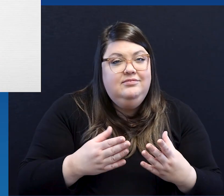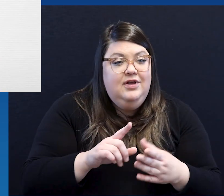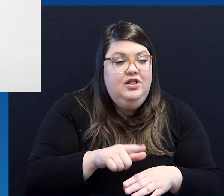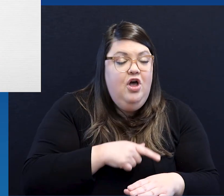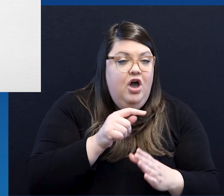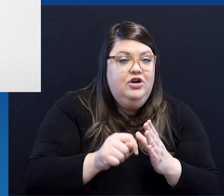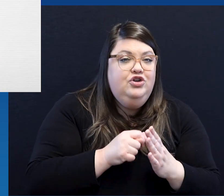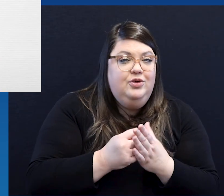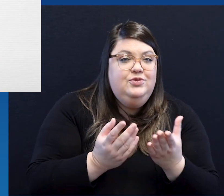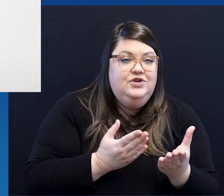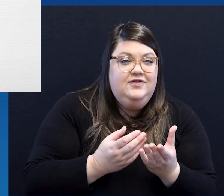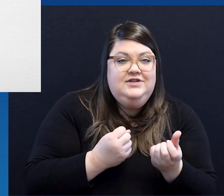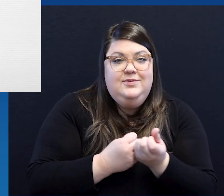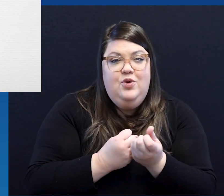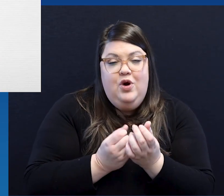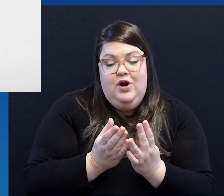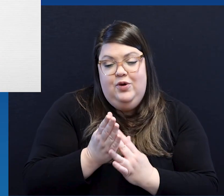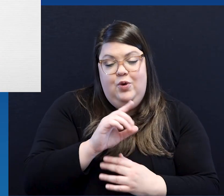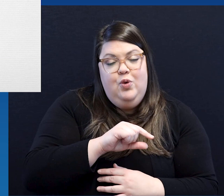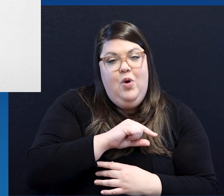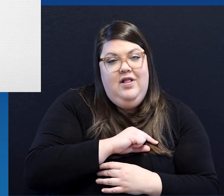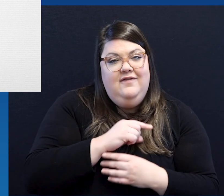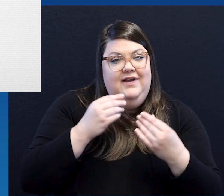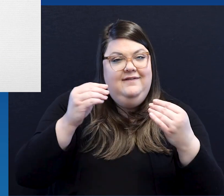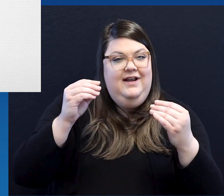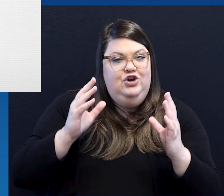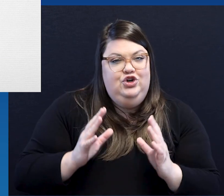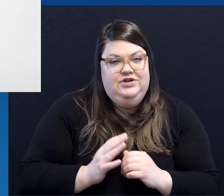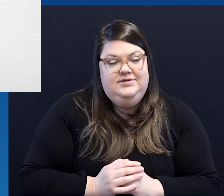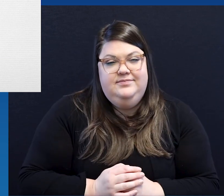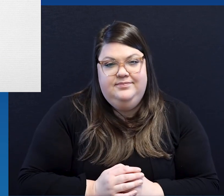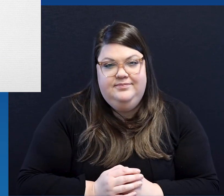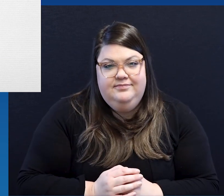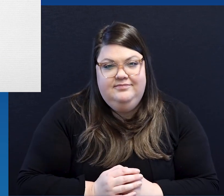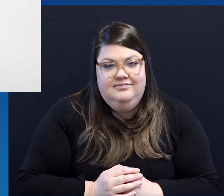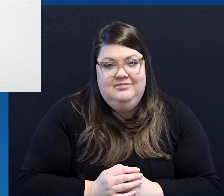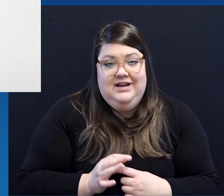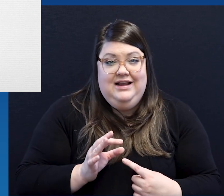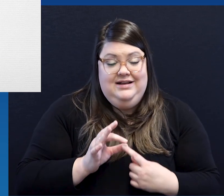whose physical and/or mental condition limits their ability to function independently.